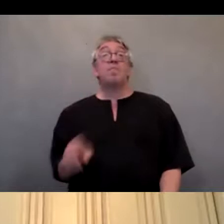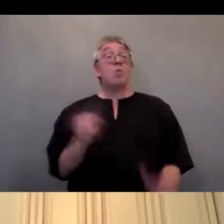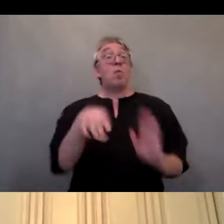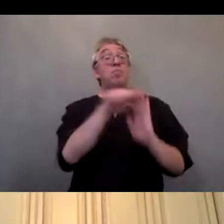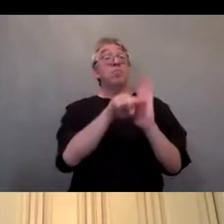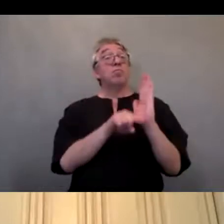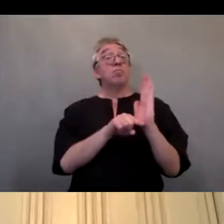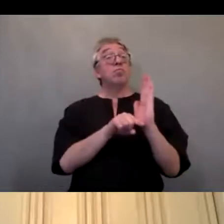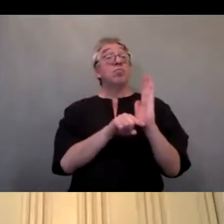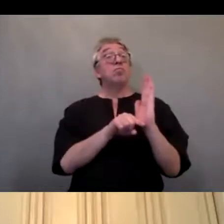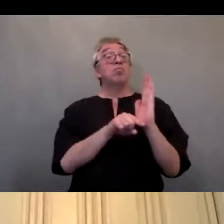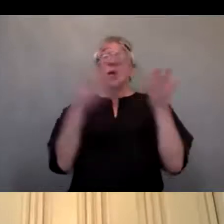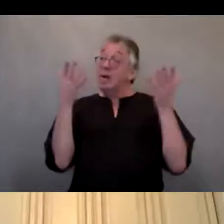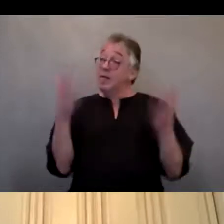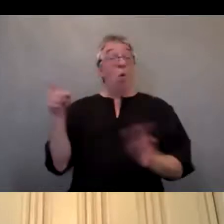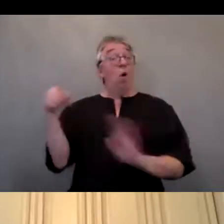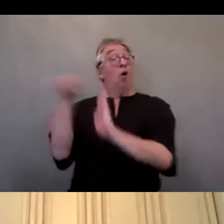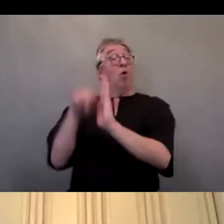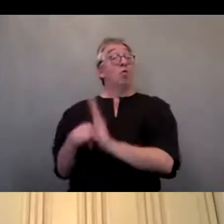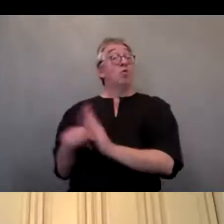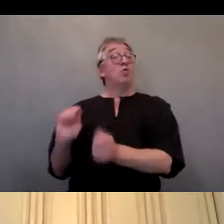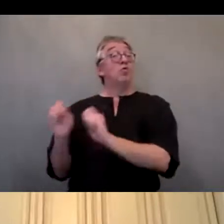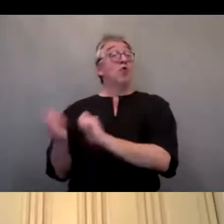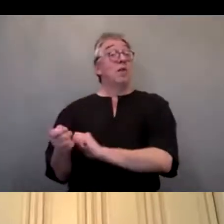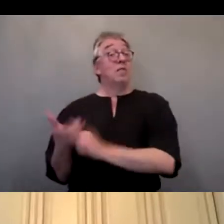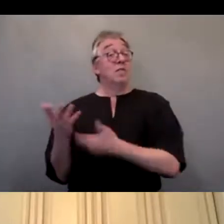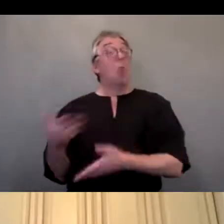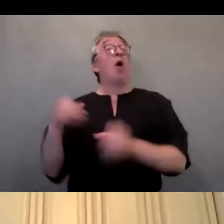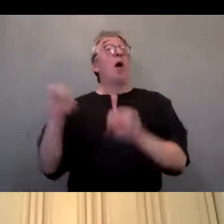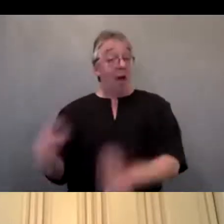around for cochlear implants again, because the eligibility requirements